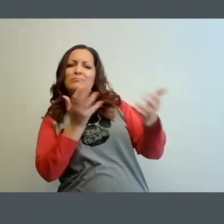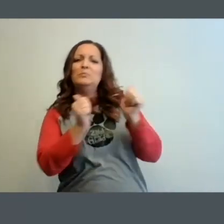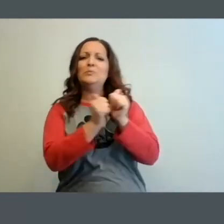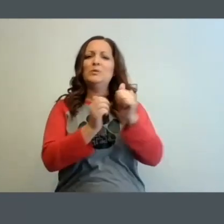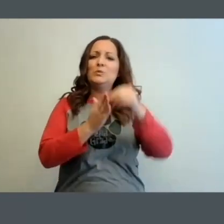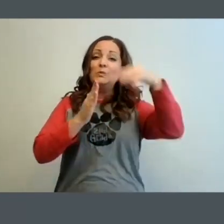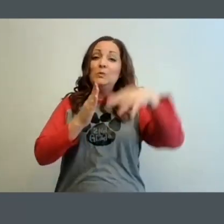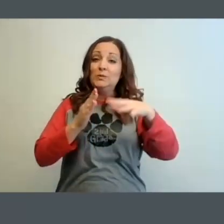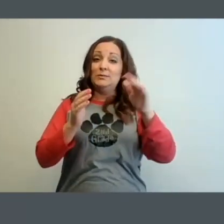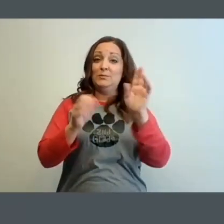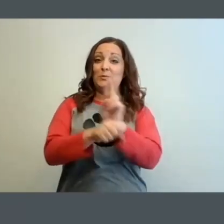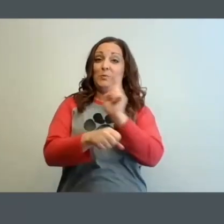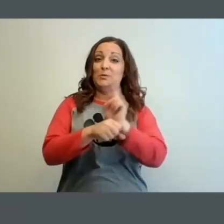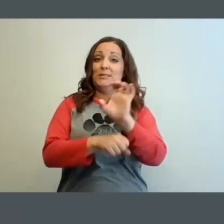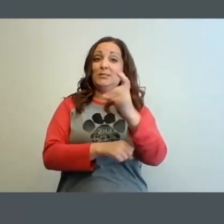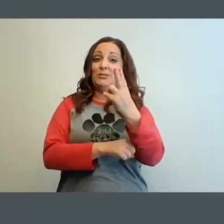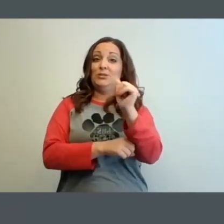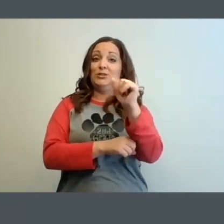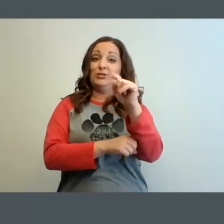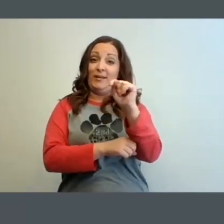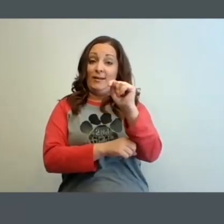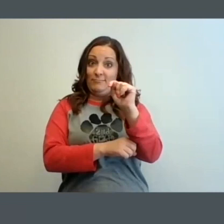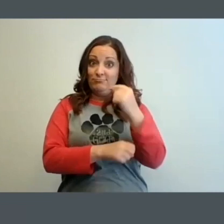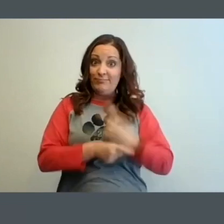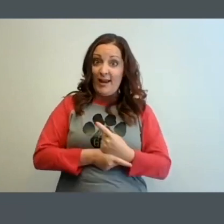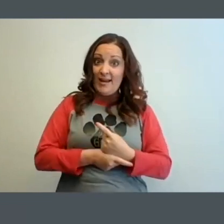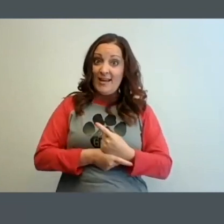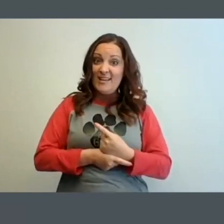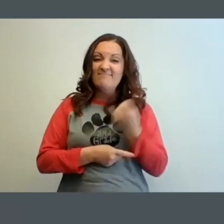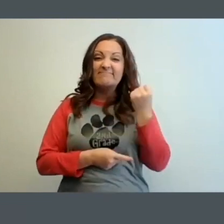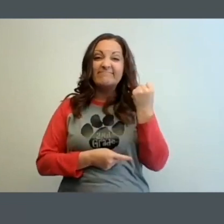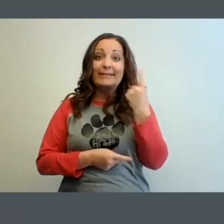Now, we did decide that it would add some sense of community